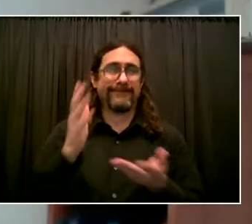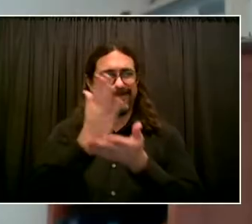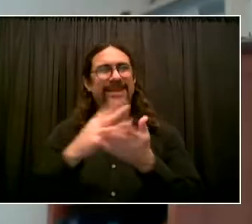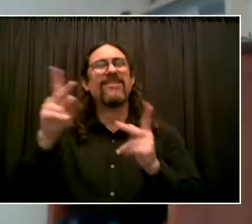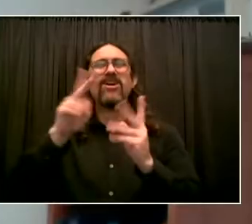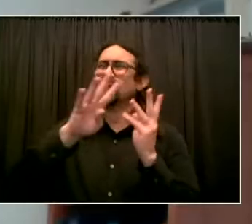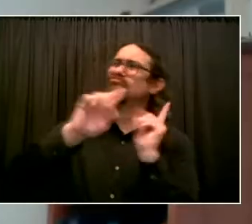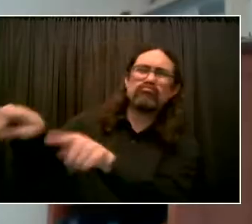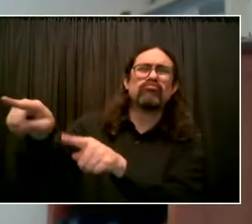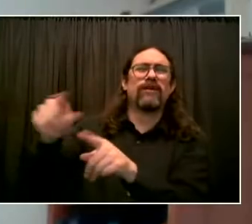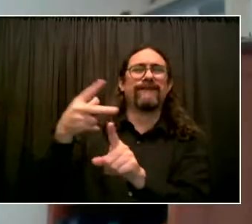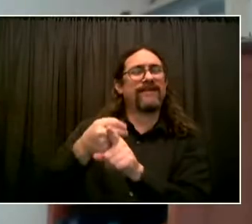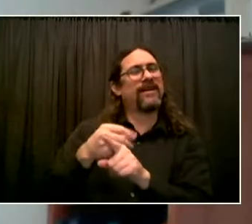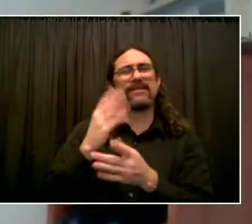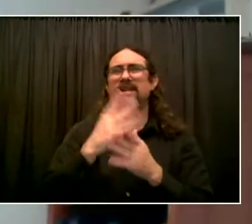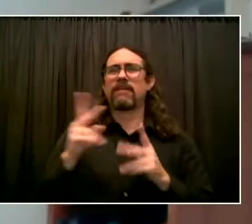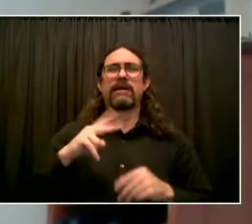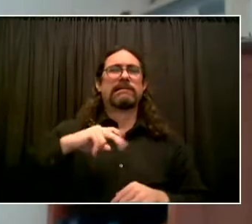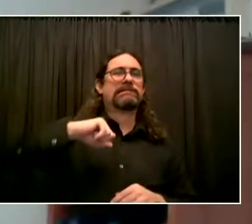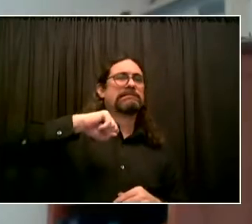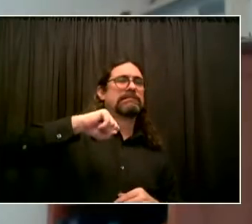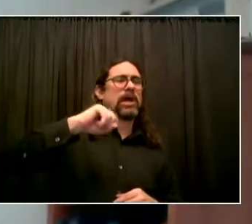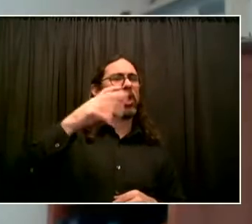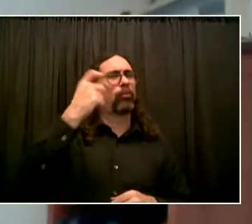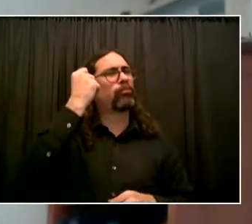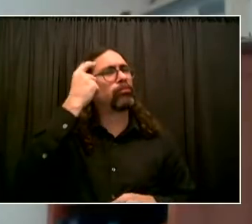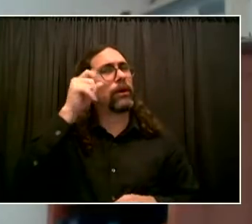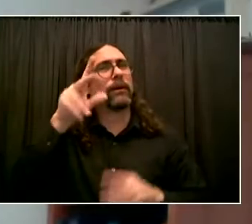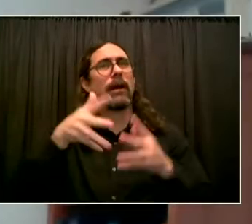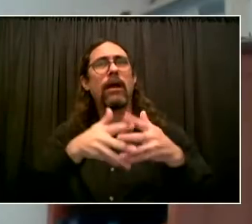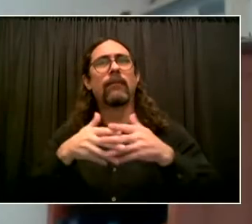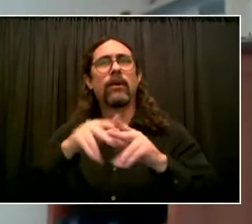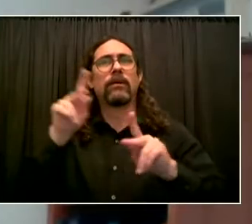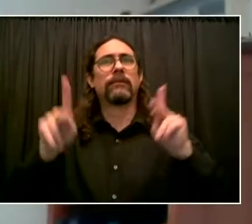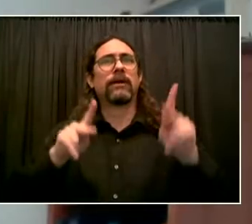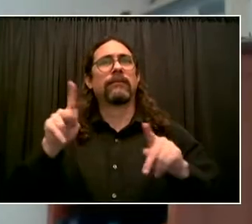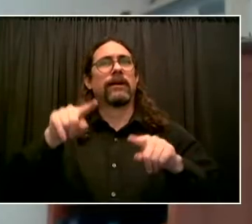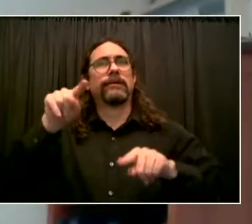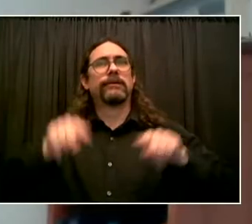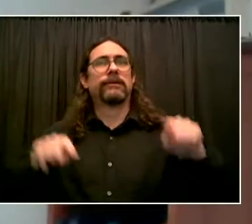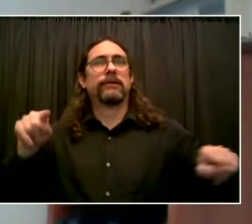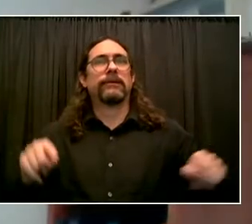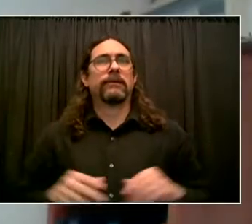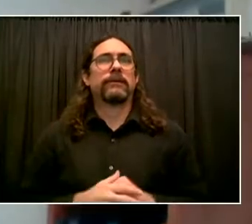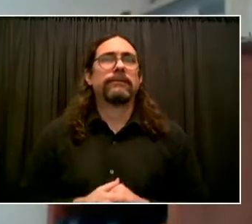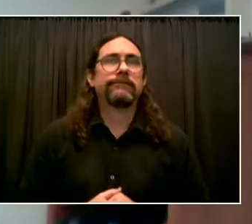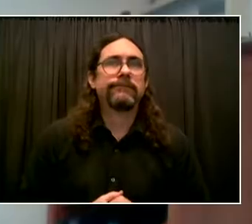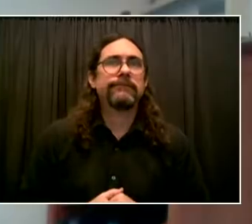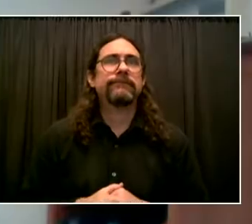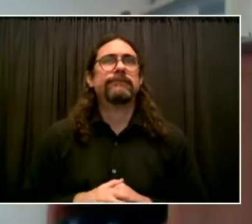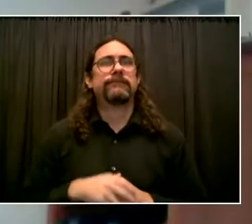IT NEVER DOES ON A VOLUNTARY BASIS FOR ALL AMERICANS. THAT'S WHERE MANDATES COME IN.